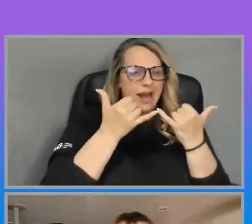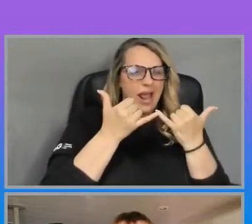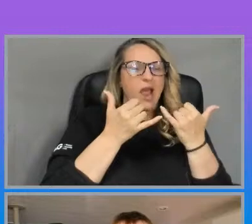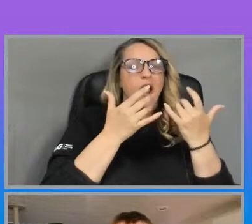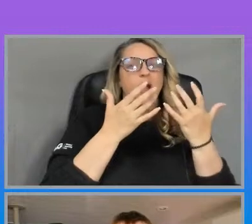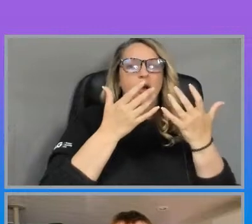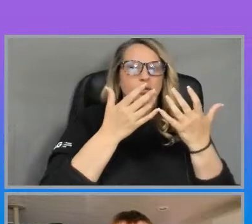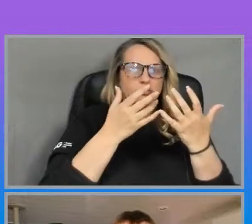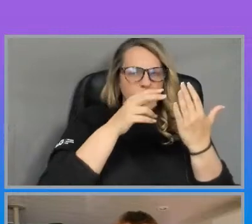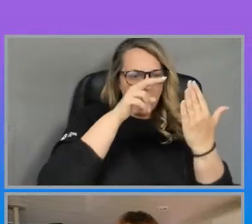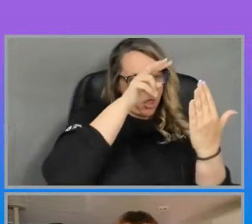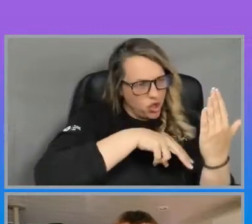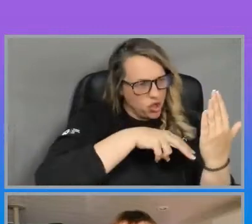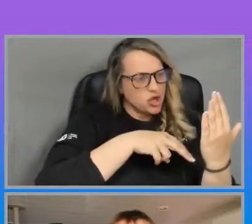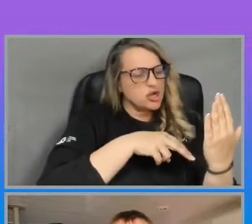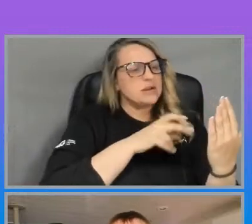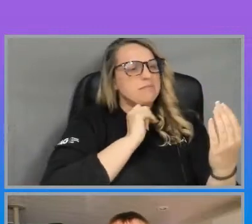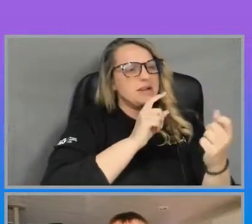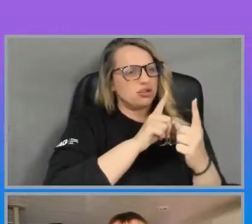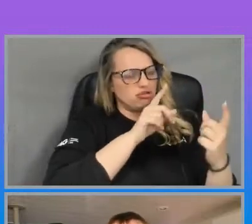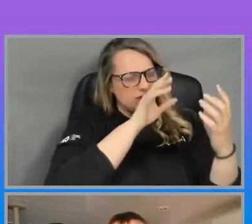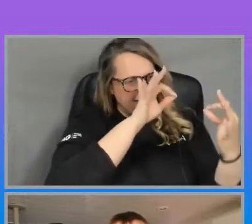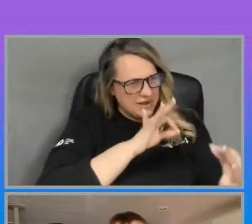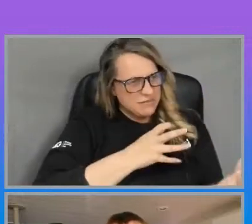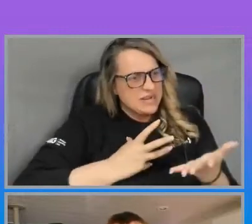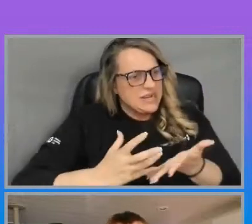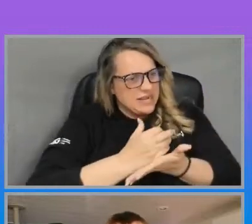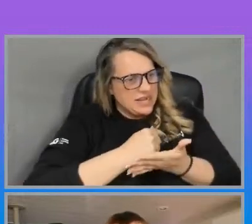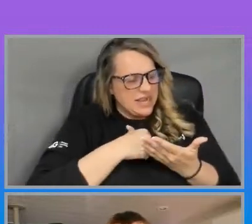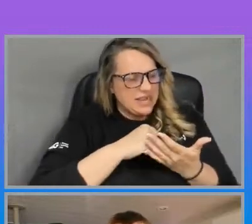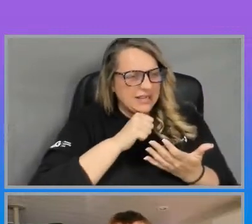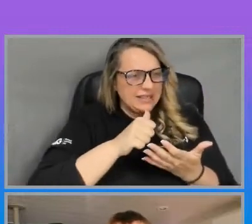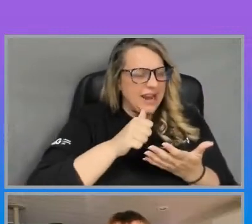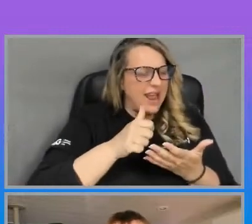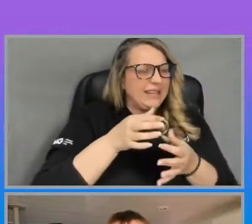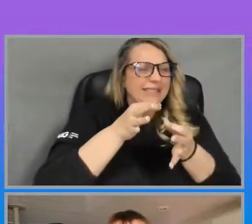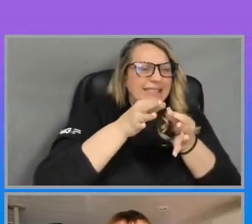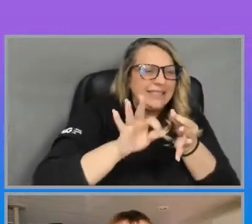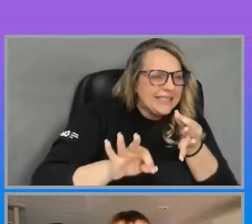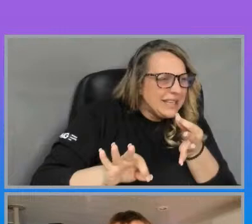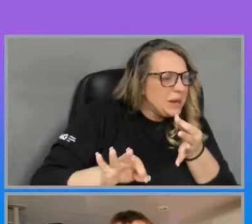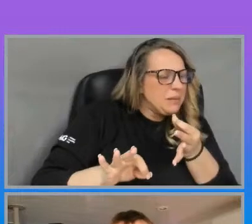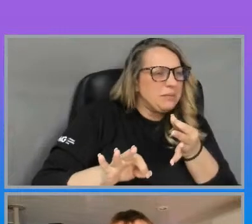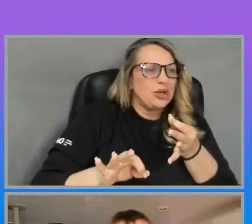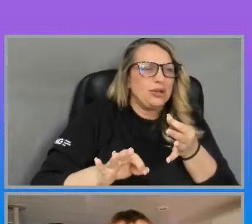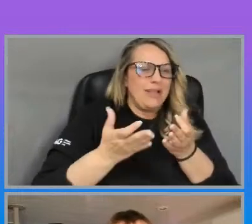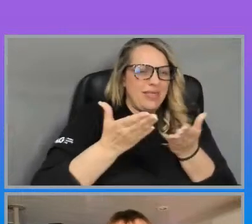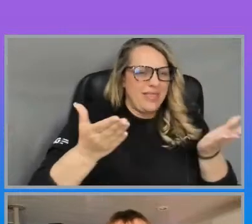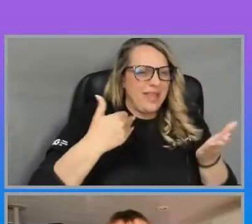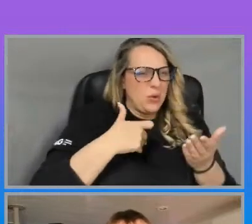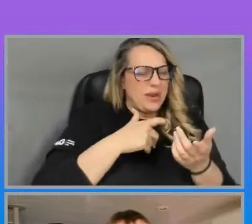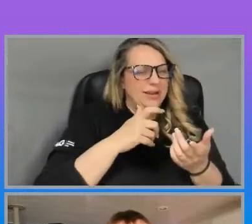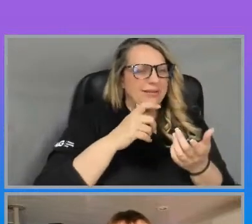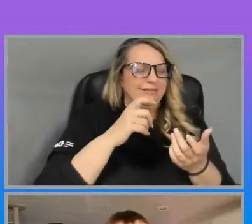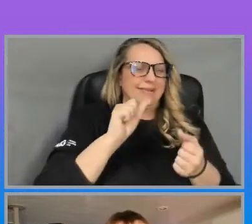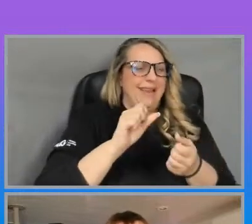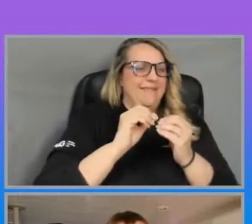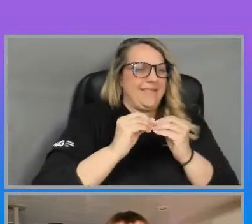and just making sure that we've not missed anything that we've not ignored. So important use case. So we've not caused a